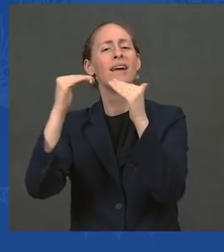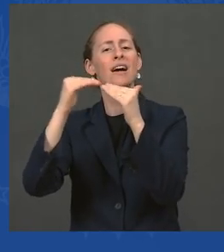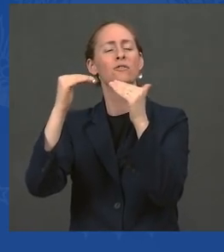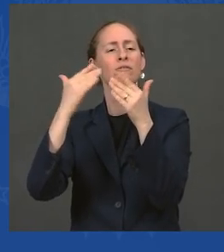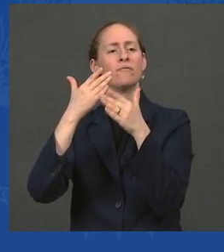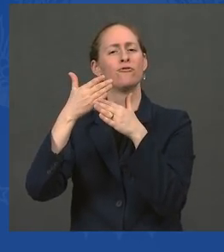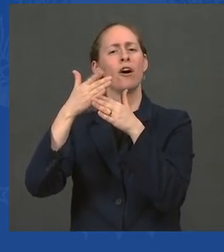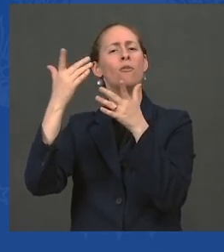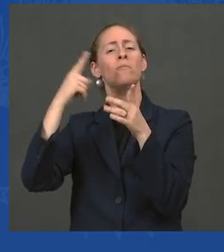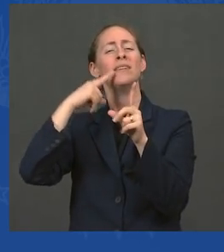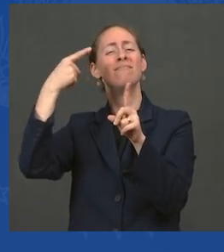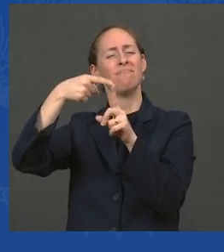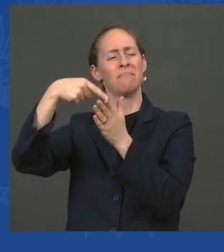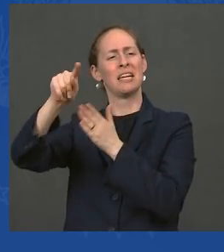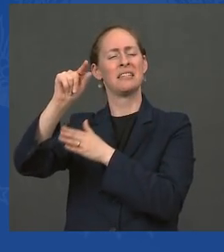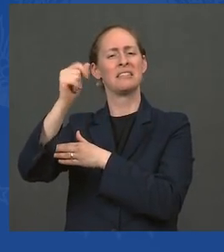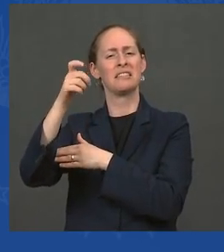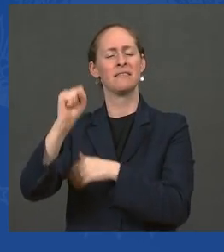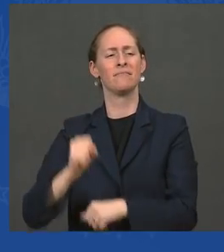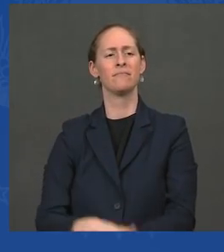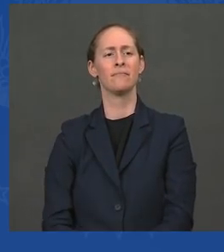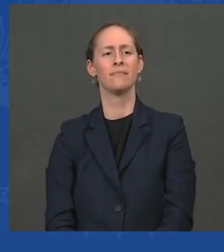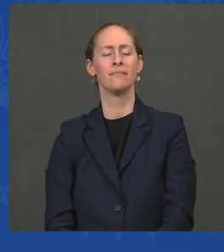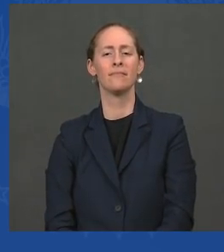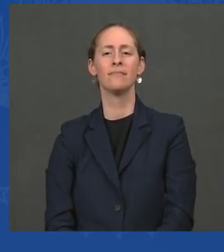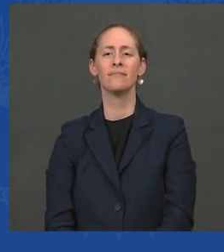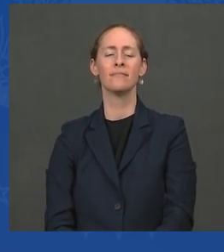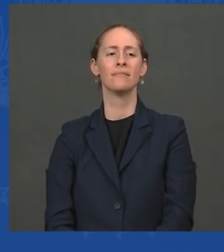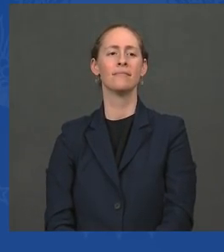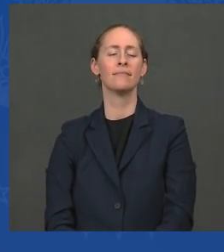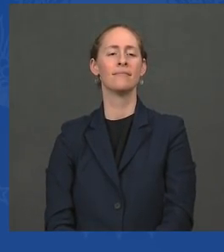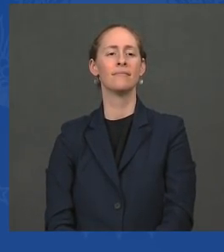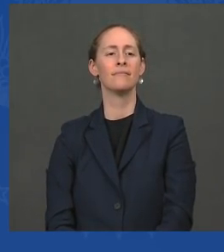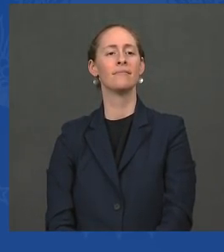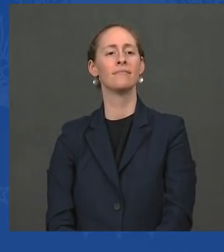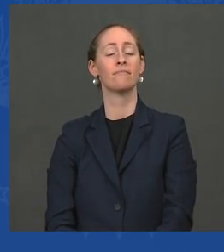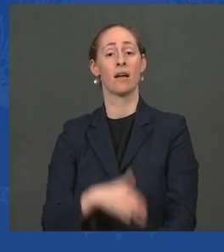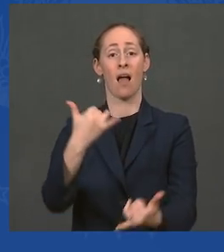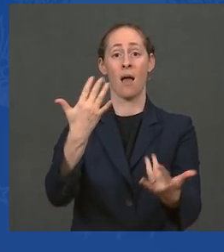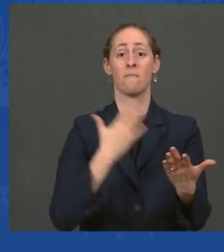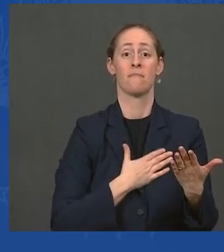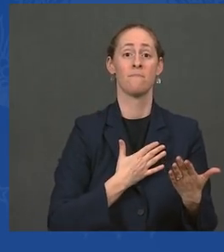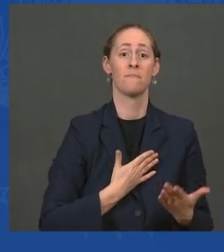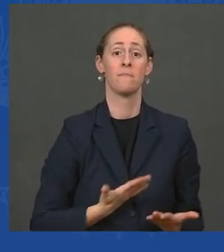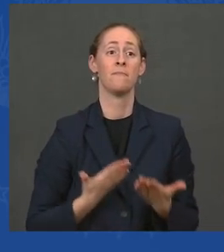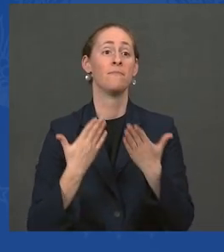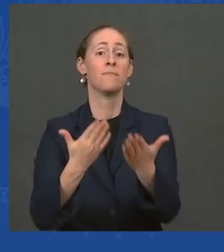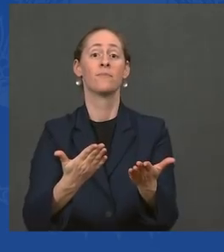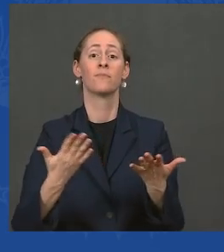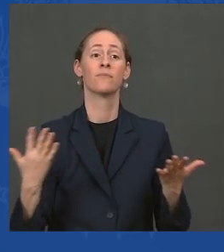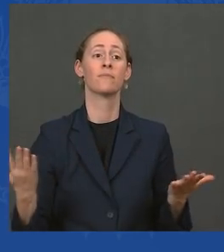Look, folks, under this proposal -- and under this proposal -- these proposals that I'm talking about --